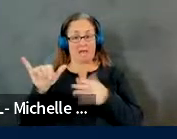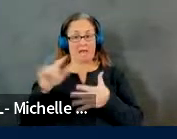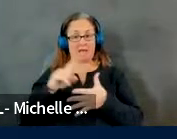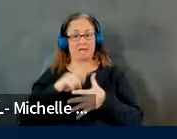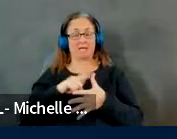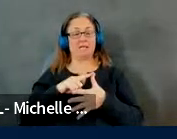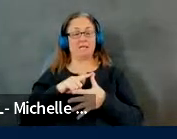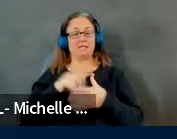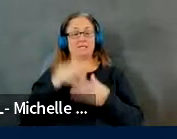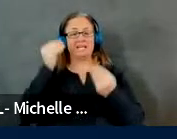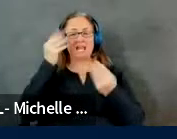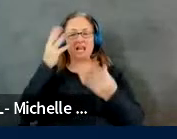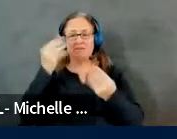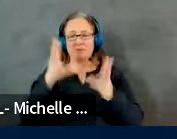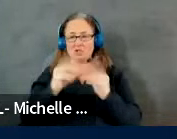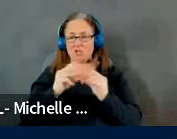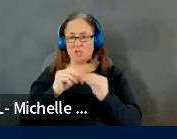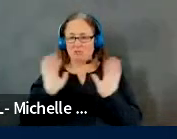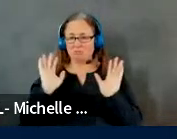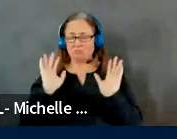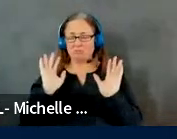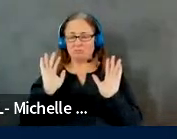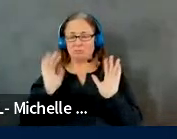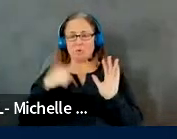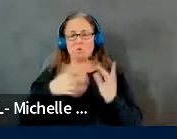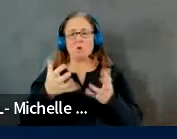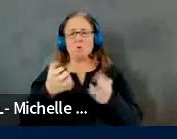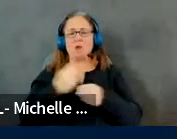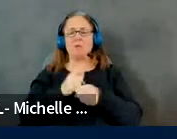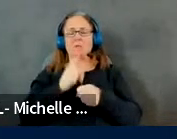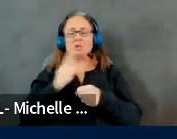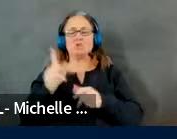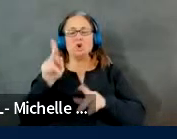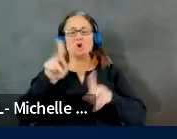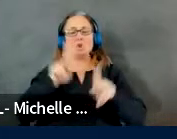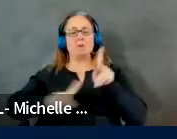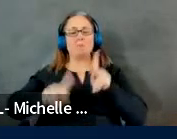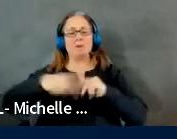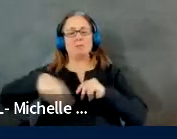an informational section where we wanted to make sure that people had terminology,